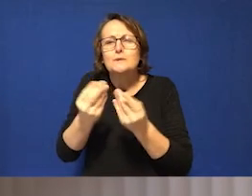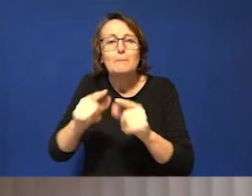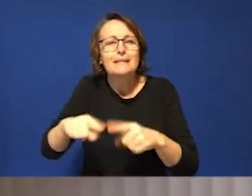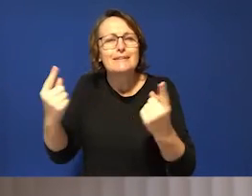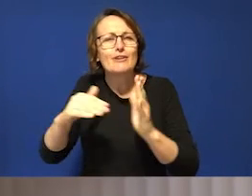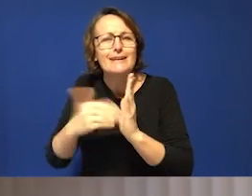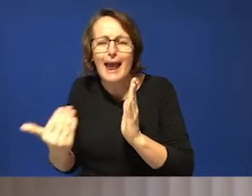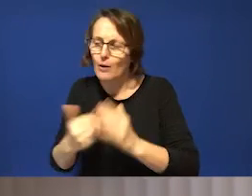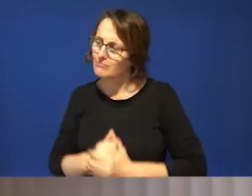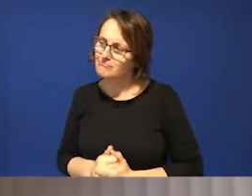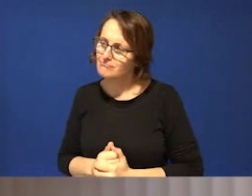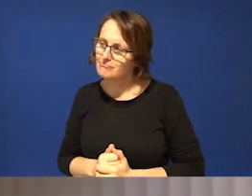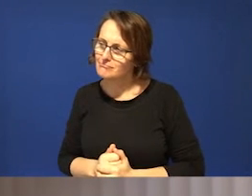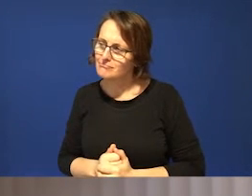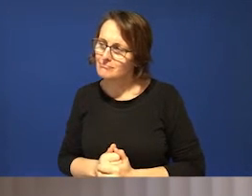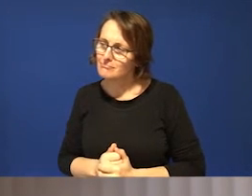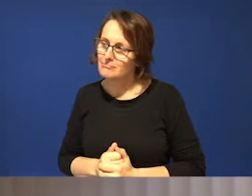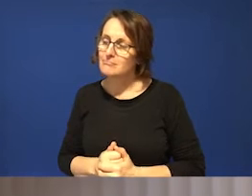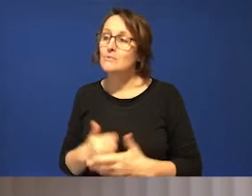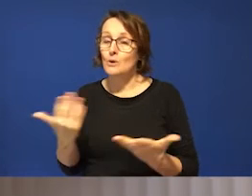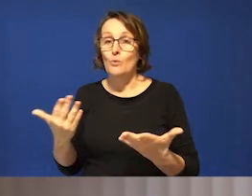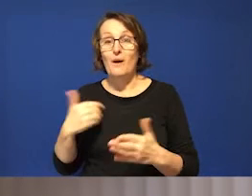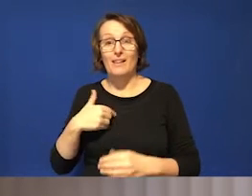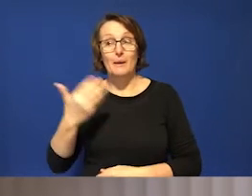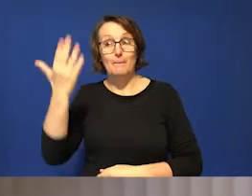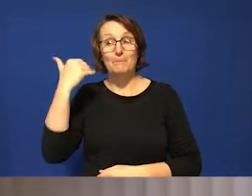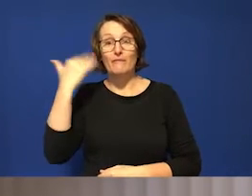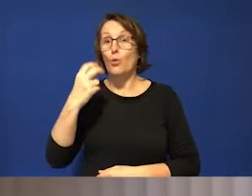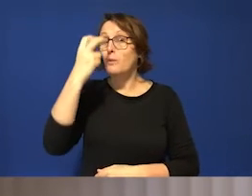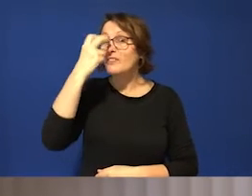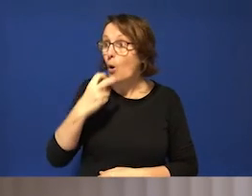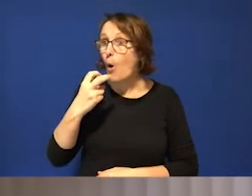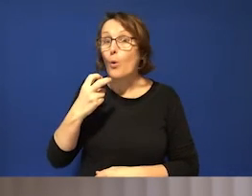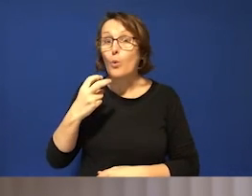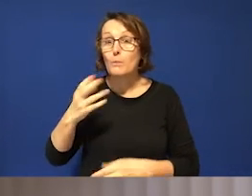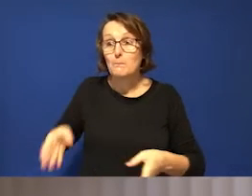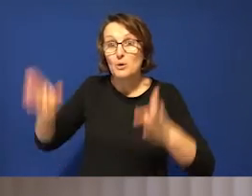I guess I don't have to take the shoes off. Well, they don't have to take their shoes and they're not going to sort of have the falls